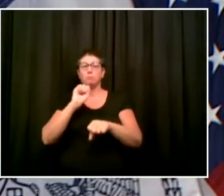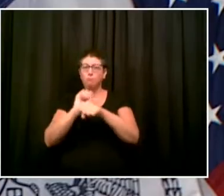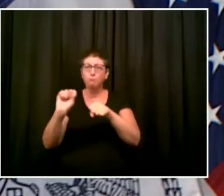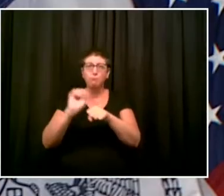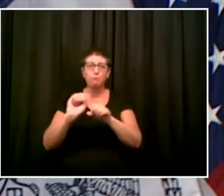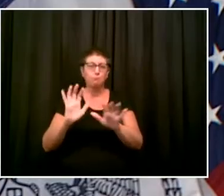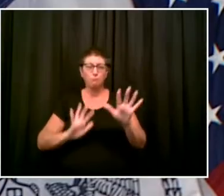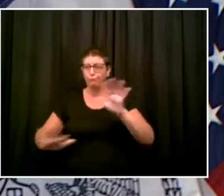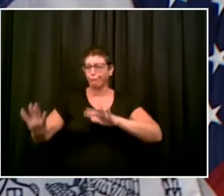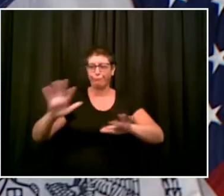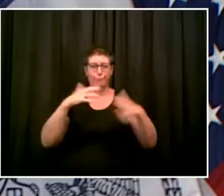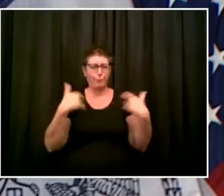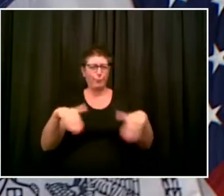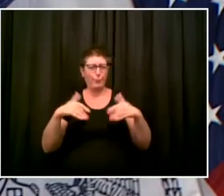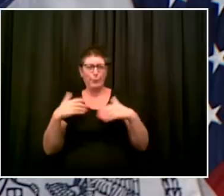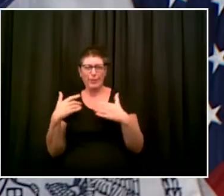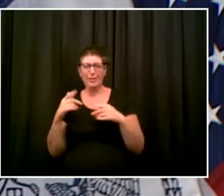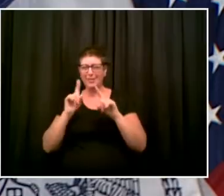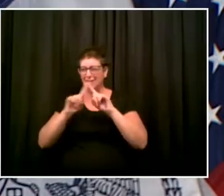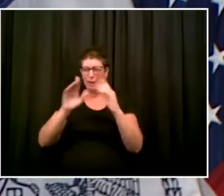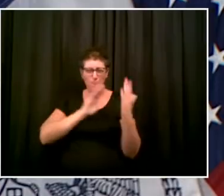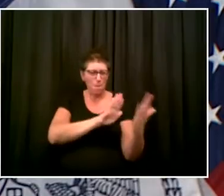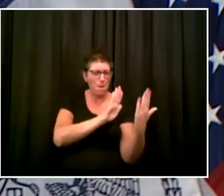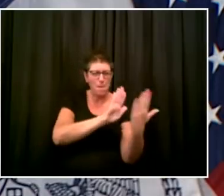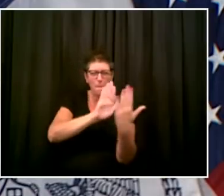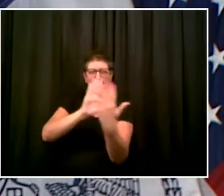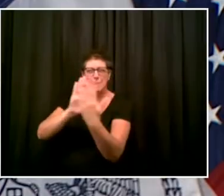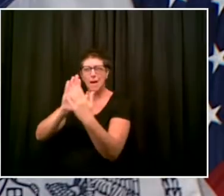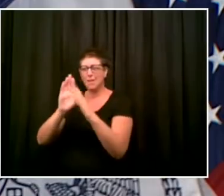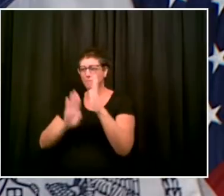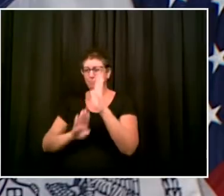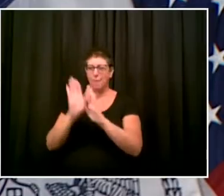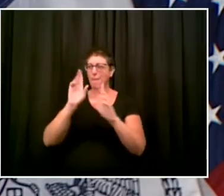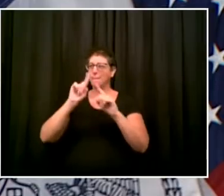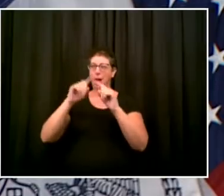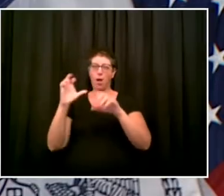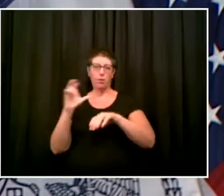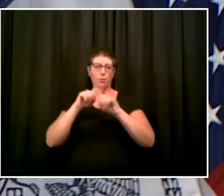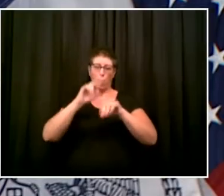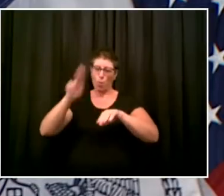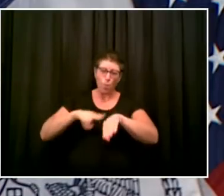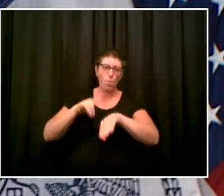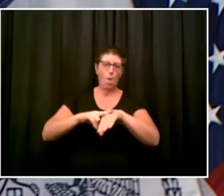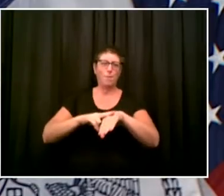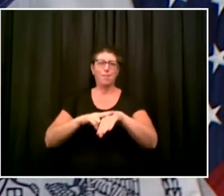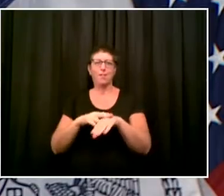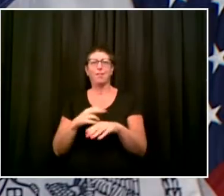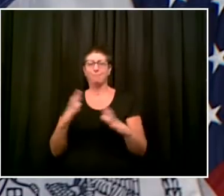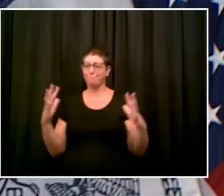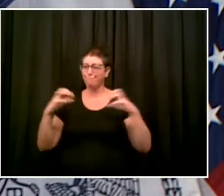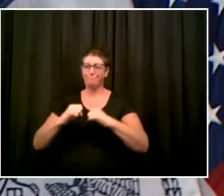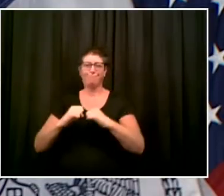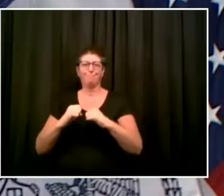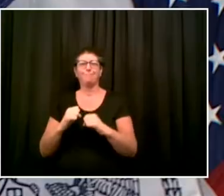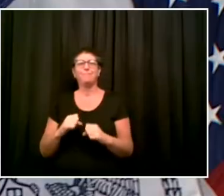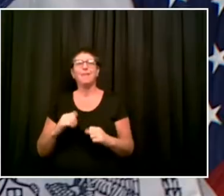IT JUST SHOWS HOW MUCH IS GOING ON IN THE CITY, HOW MUCH WE ARE WORKING ON SIMULTANEOUSLY